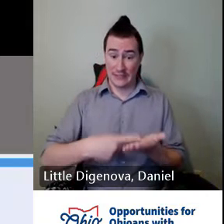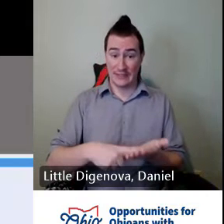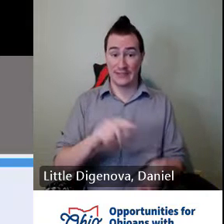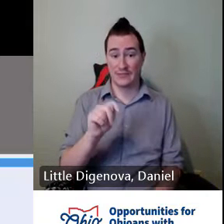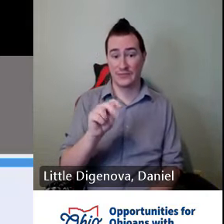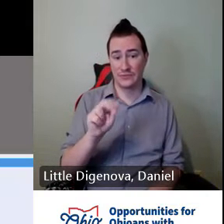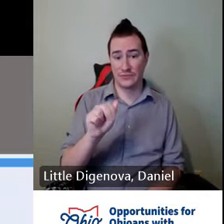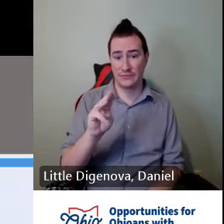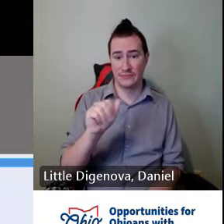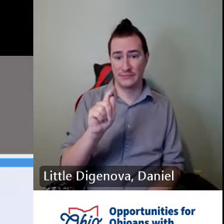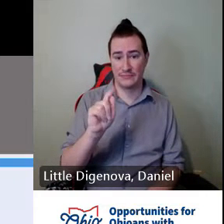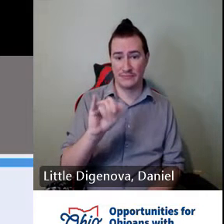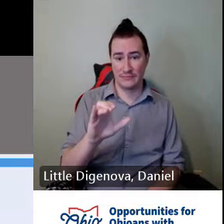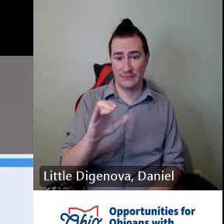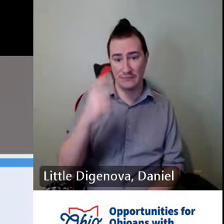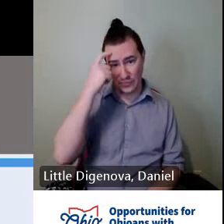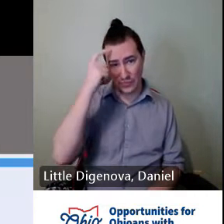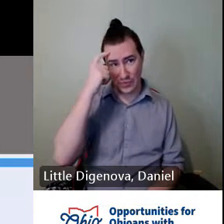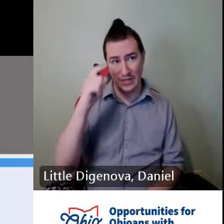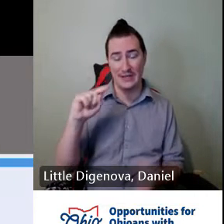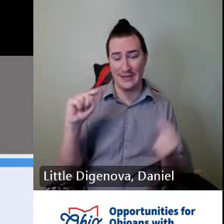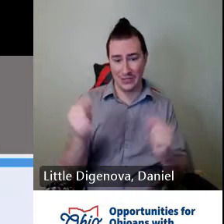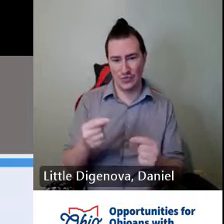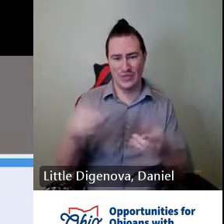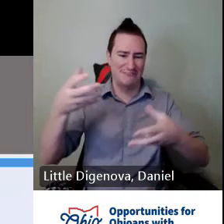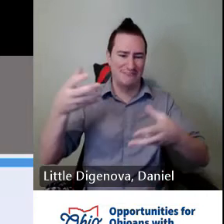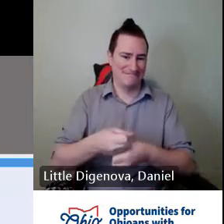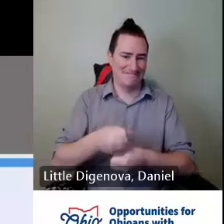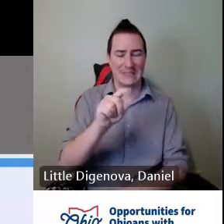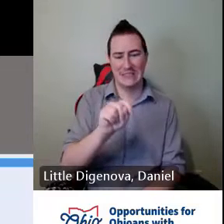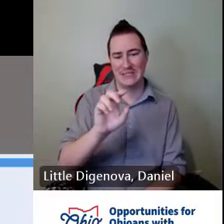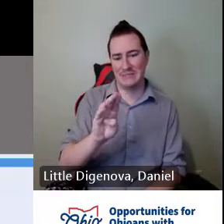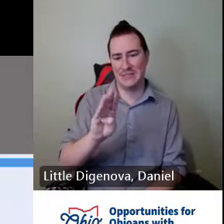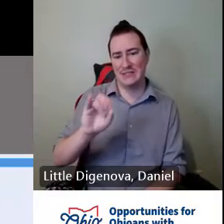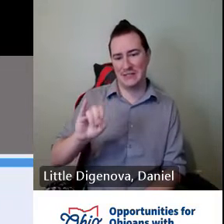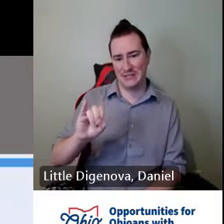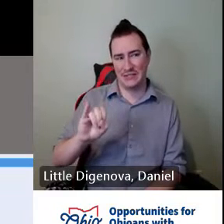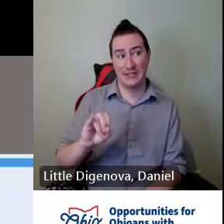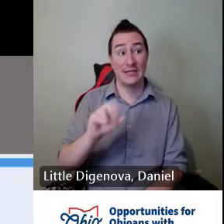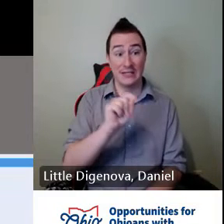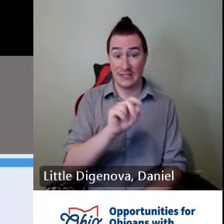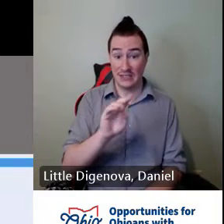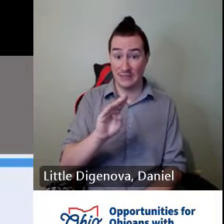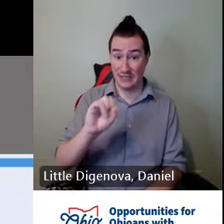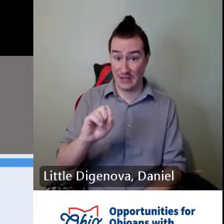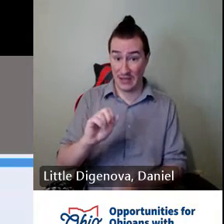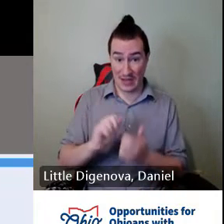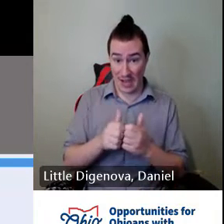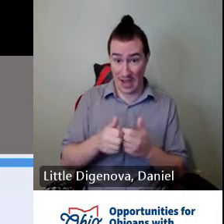which is referred to as a TBI. A TBI can result from a sudden forceful assault to the head. A